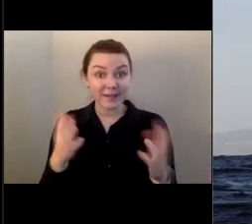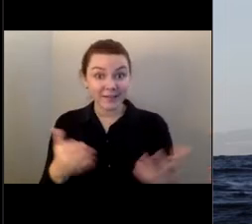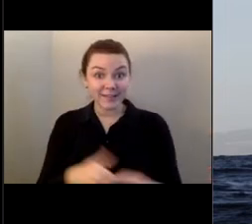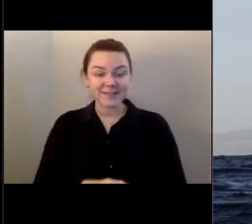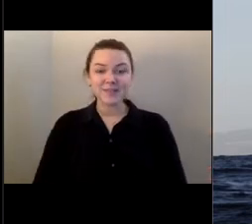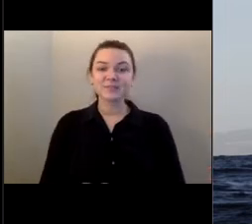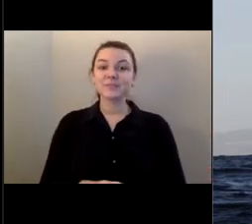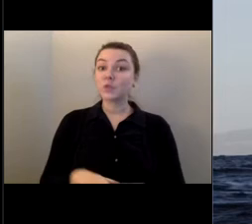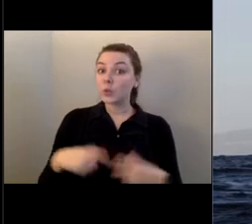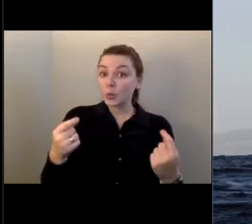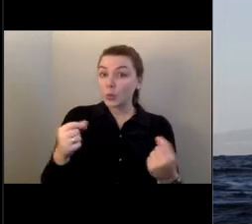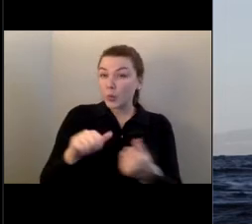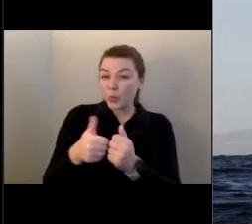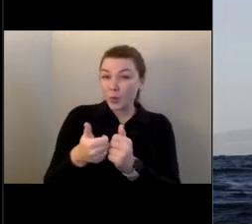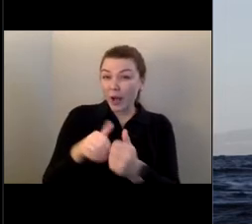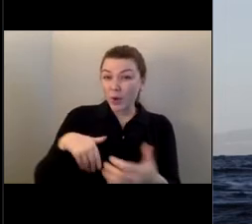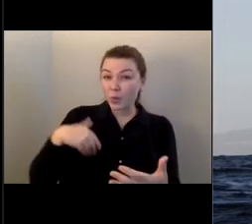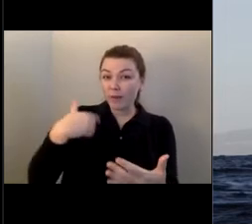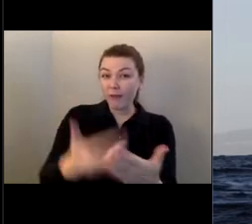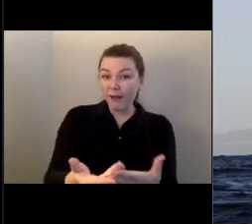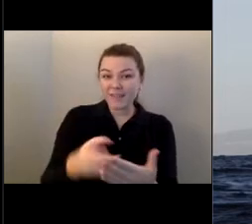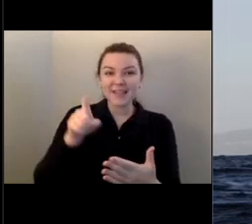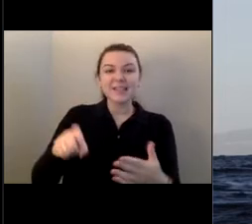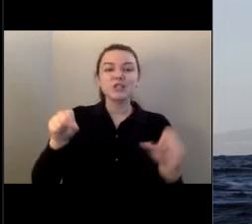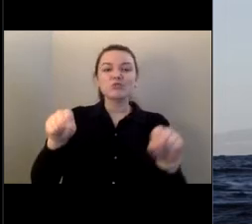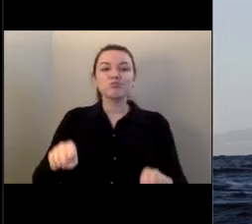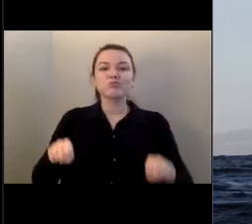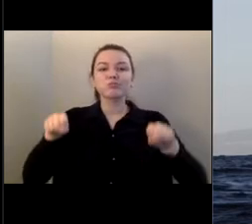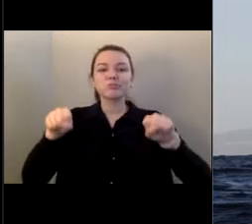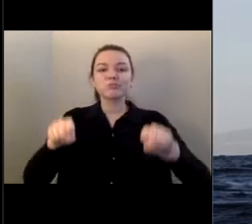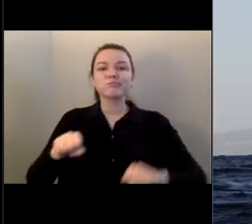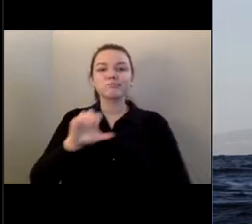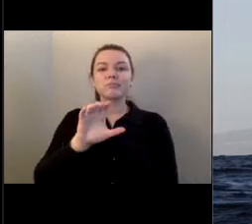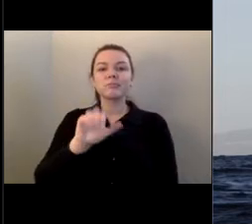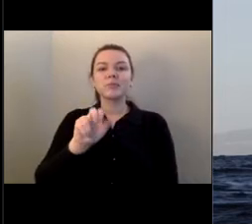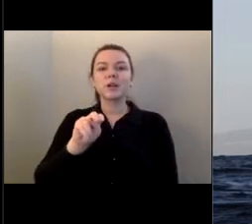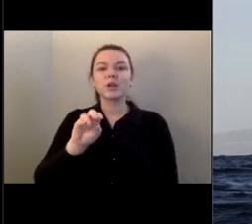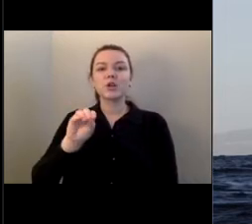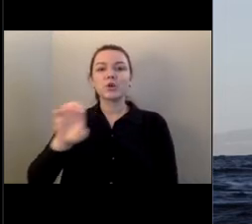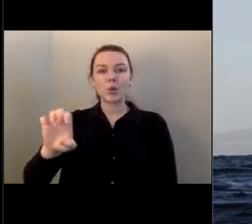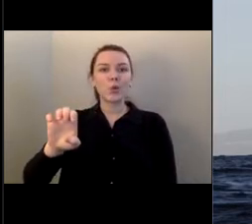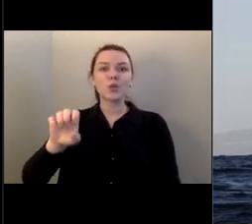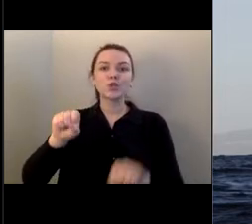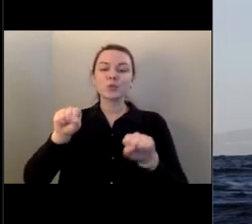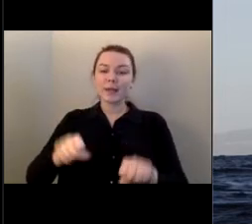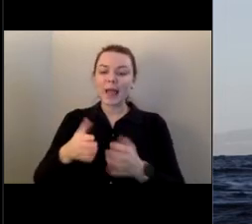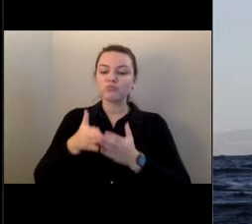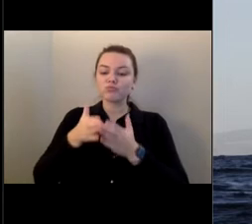we are going to have to paddle our canoe so that we can get out to where the coral reefs are